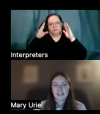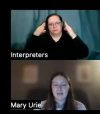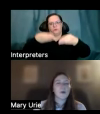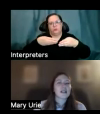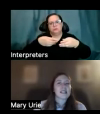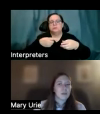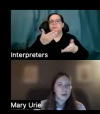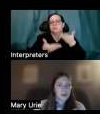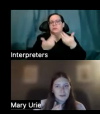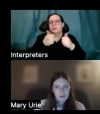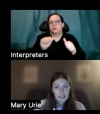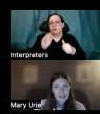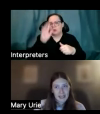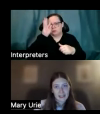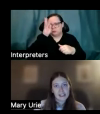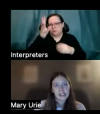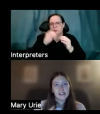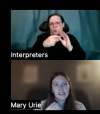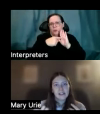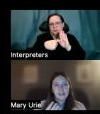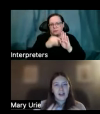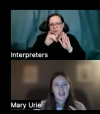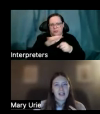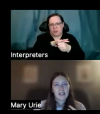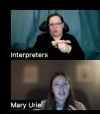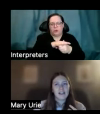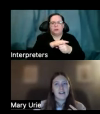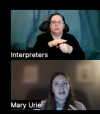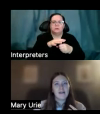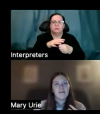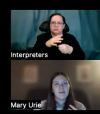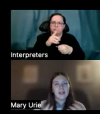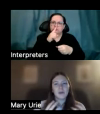make some more examples in that area, to try and make it kind of